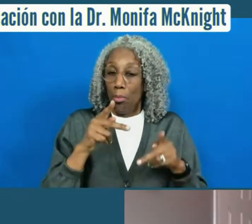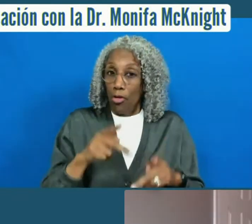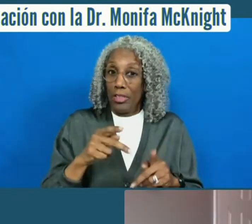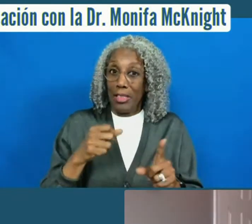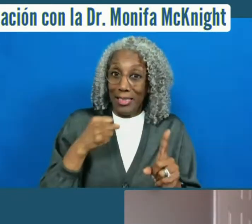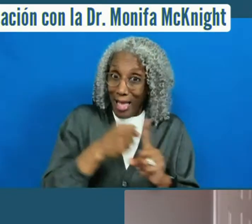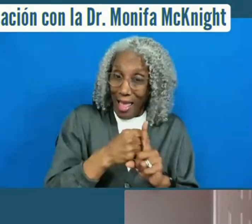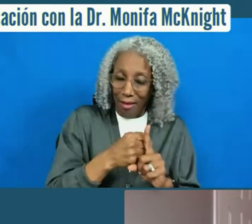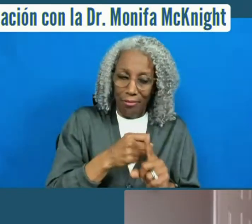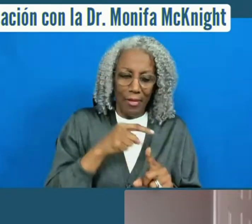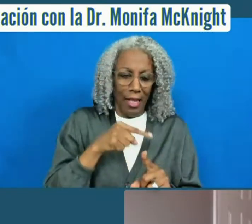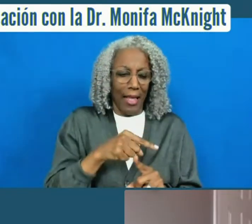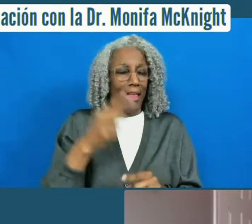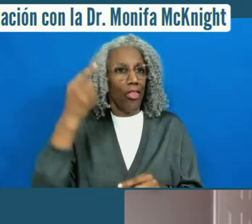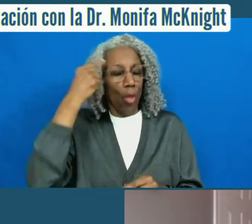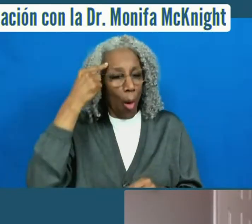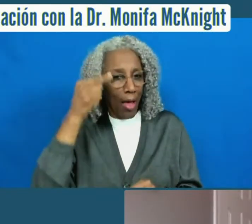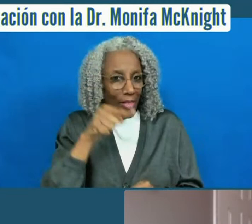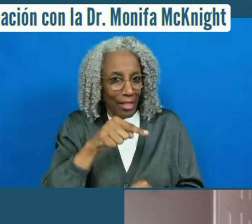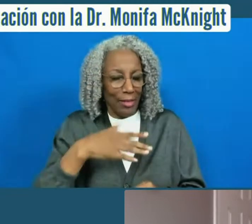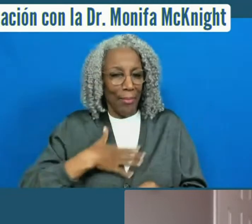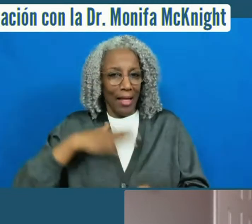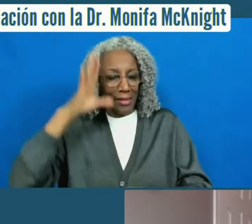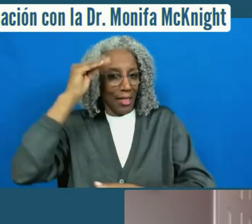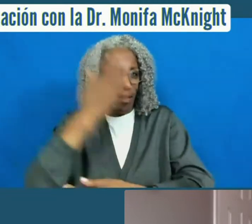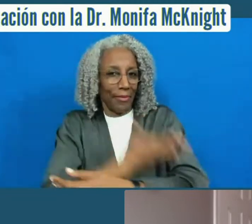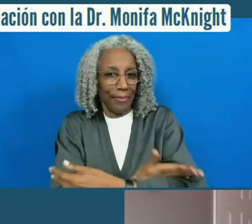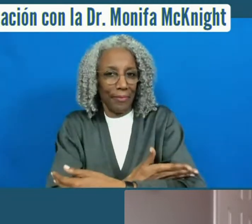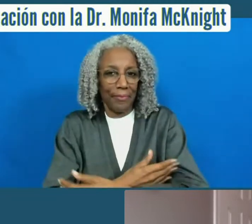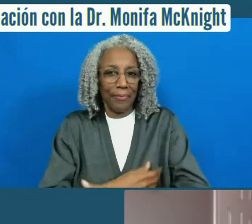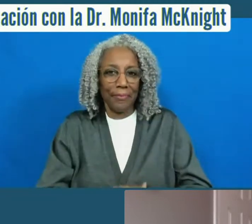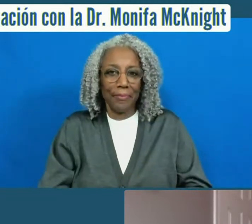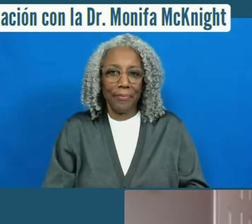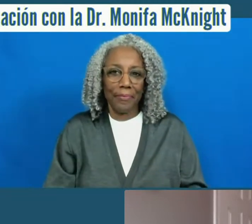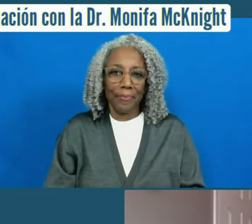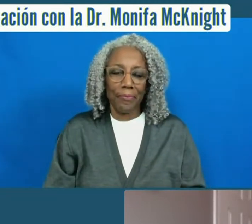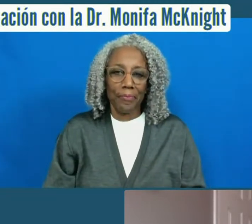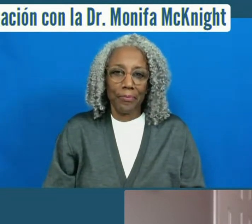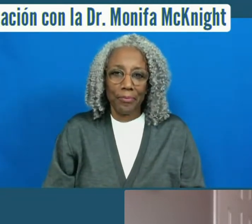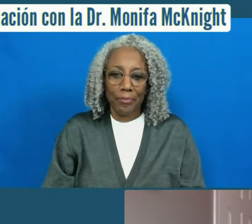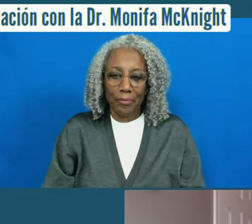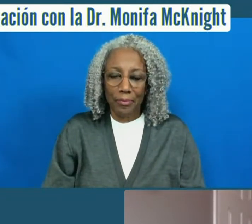mistook the other child for my